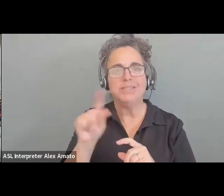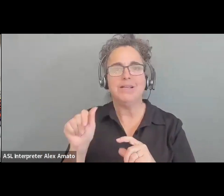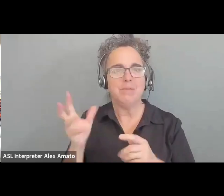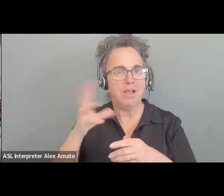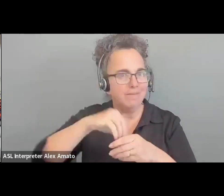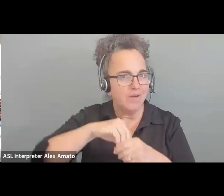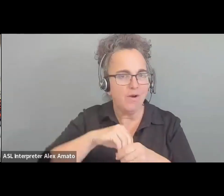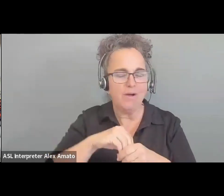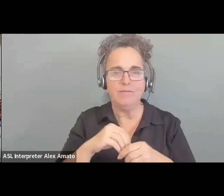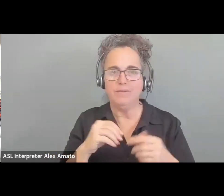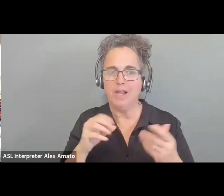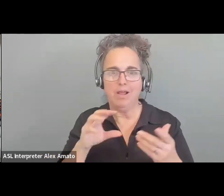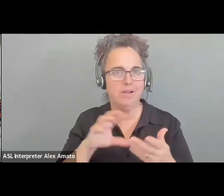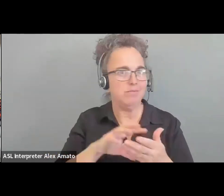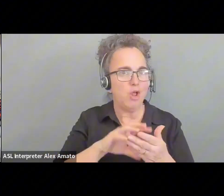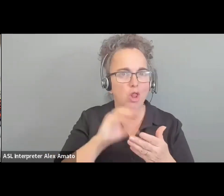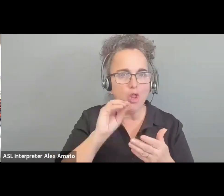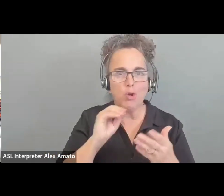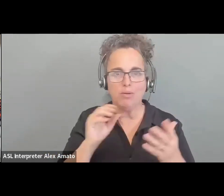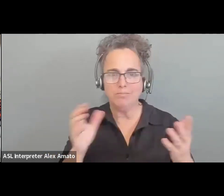thinking and approach to it, not a know it all.